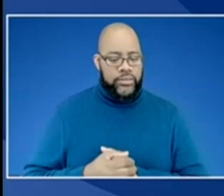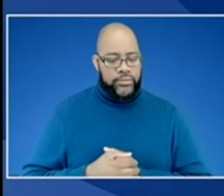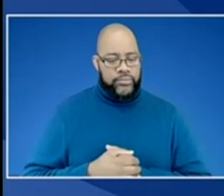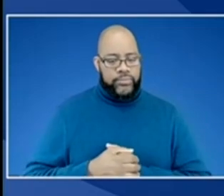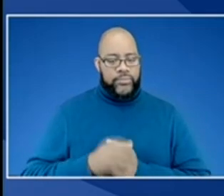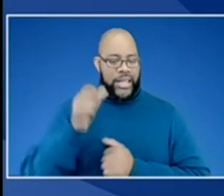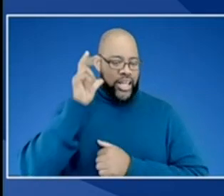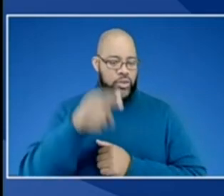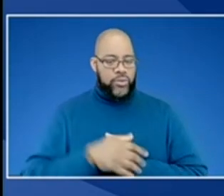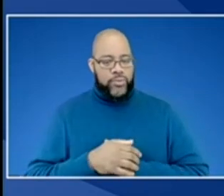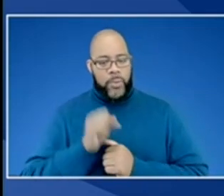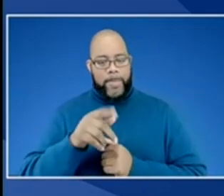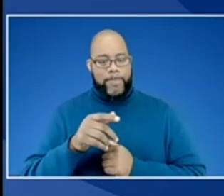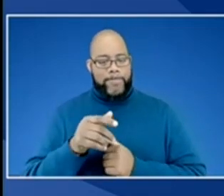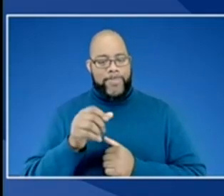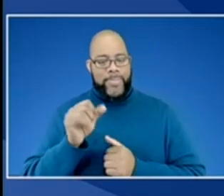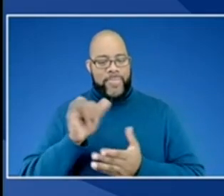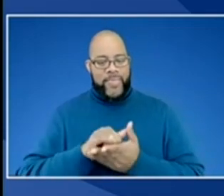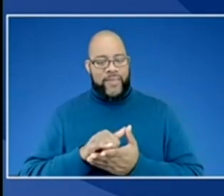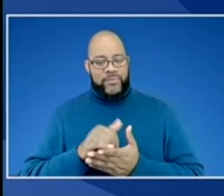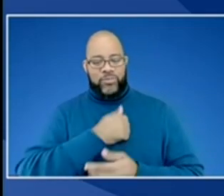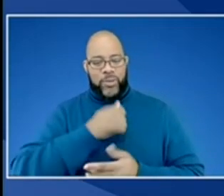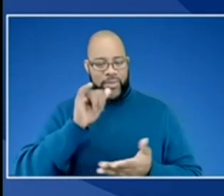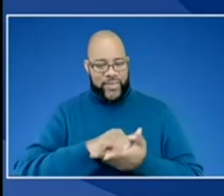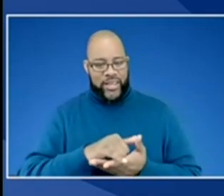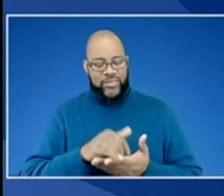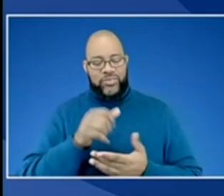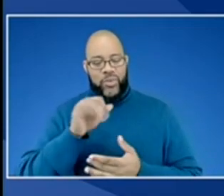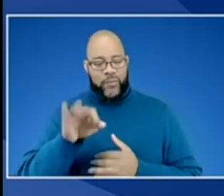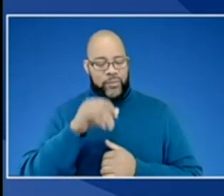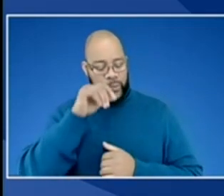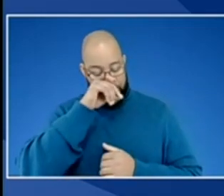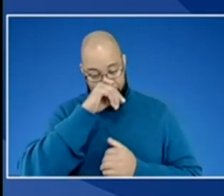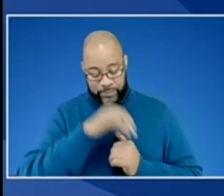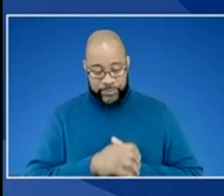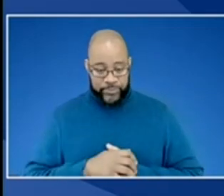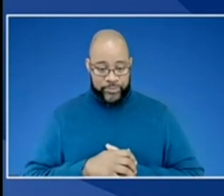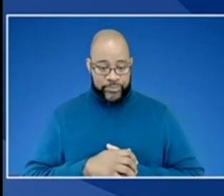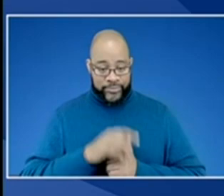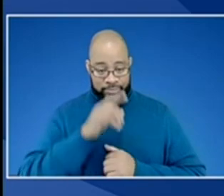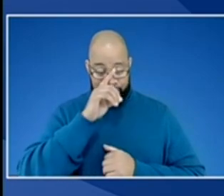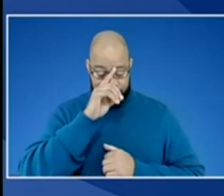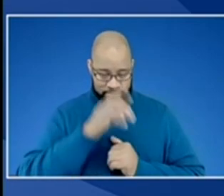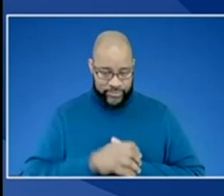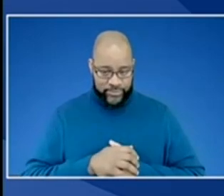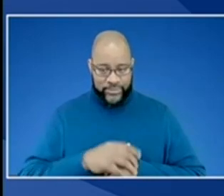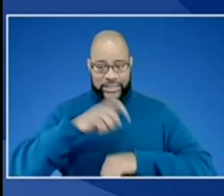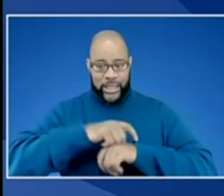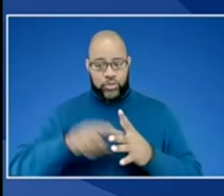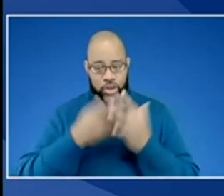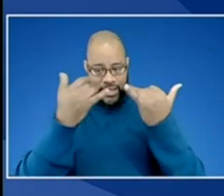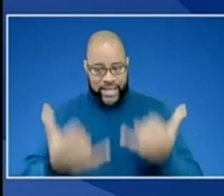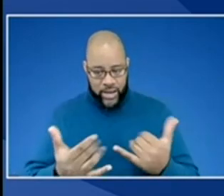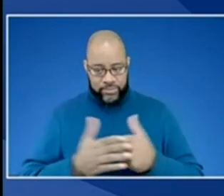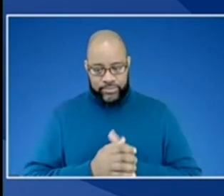Okay? Alright. Sorry about that. It's off. Okay. And your time begins now, Elizabeth. Okay. Thank you.